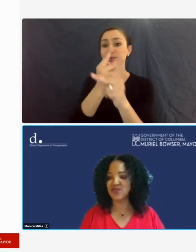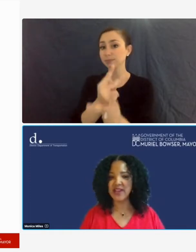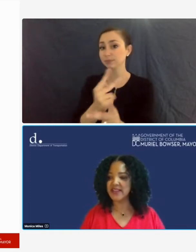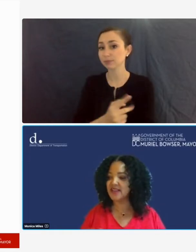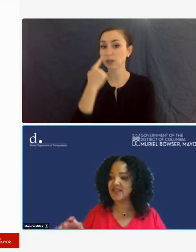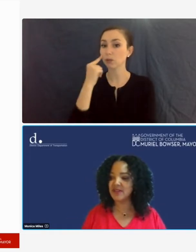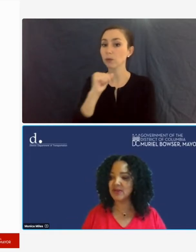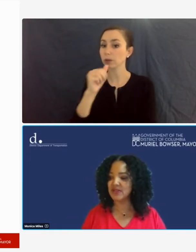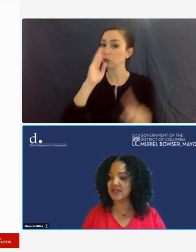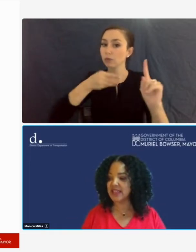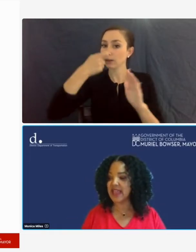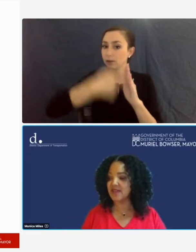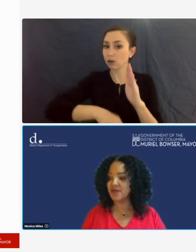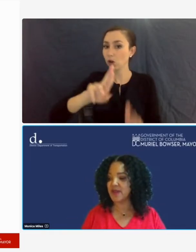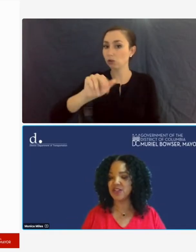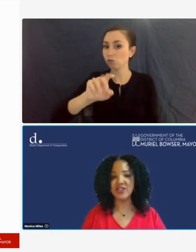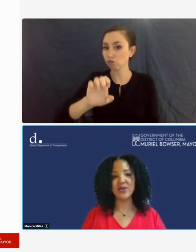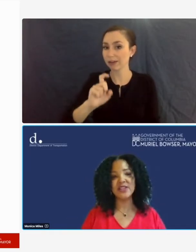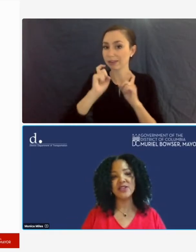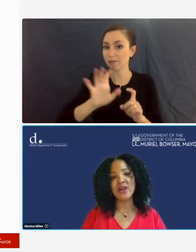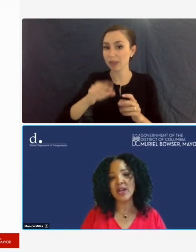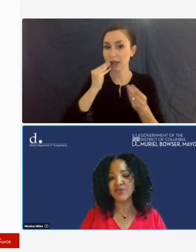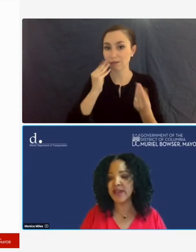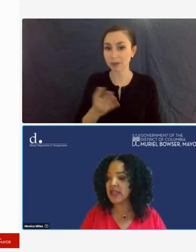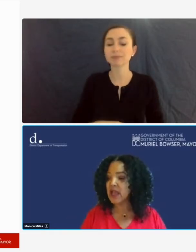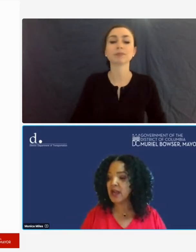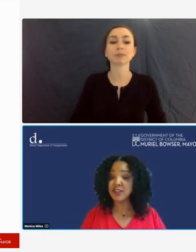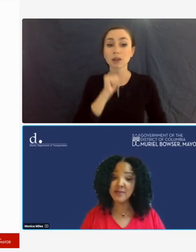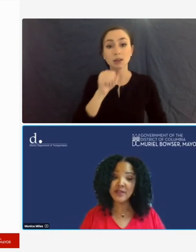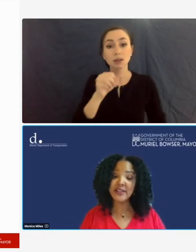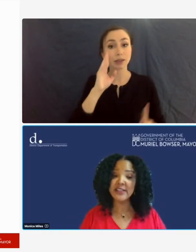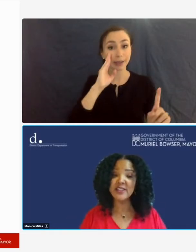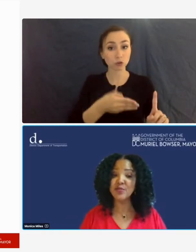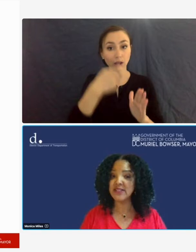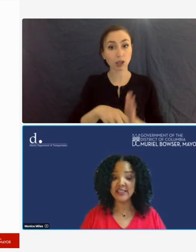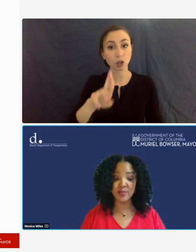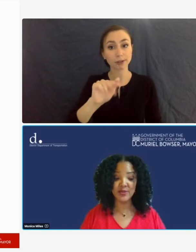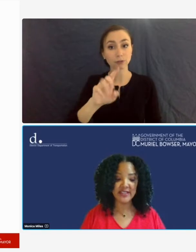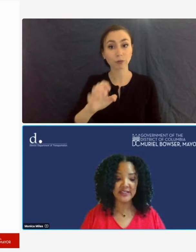rate given those that information so indirect cost rates are typically expressed as a percentage